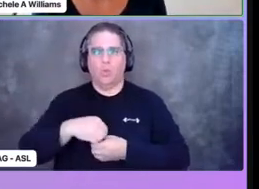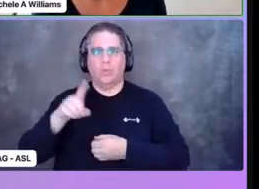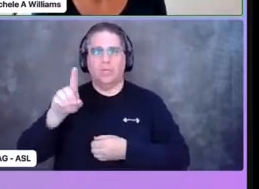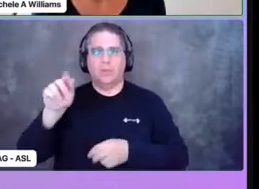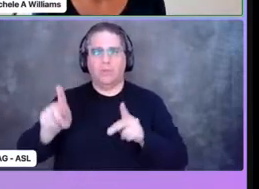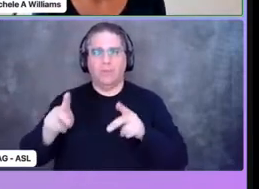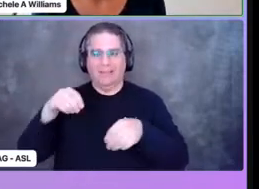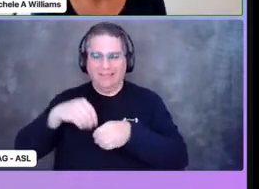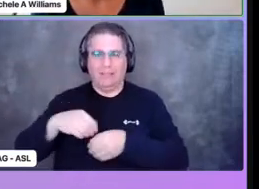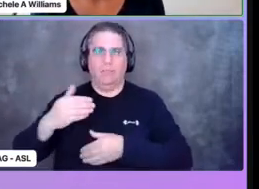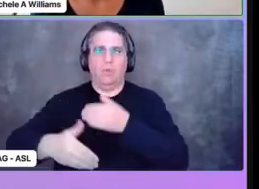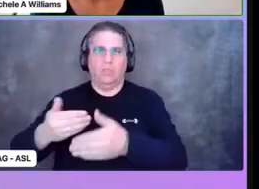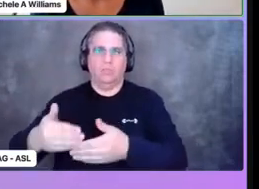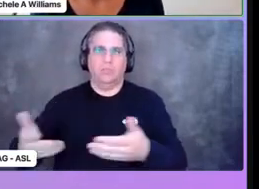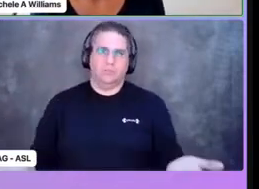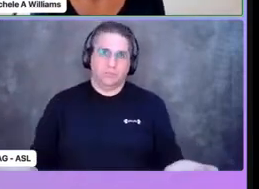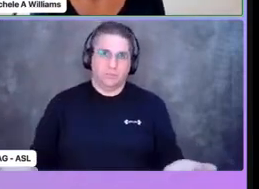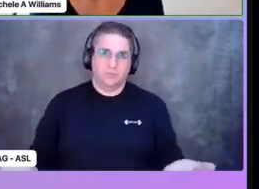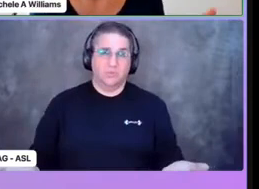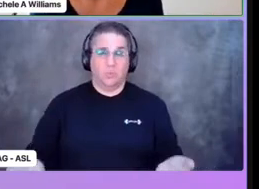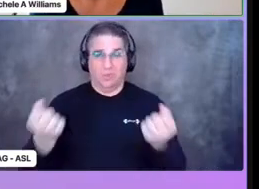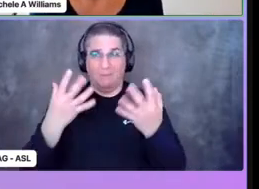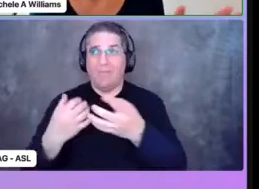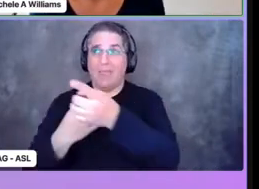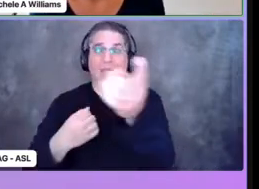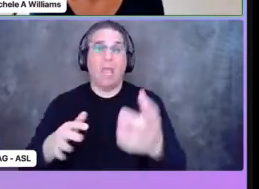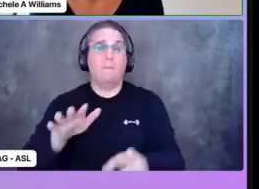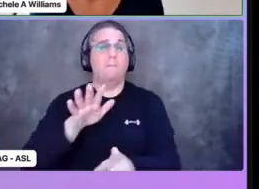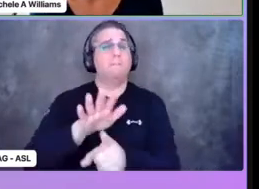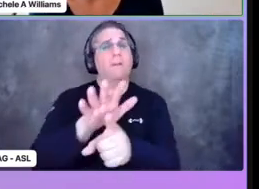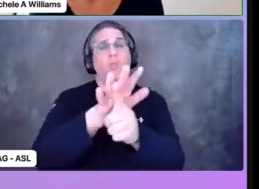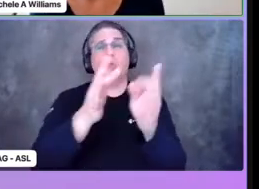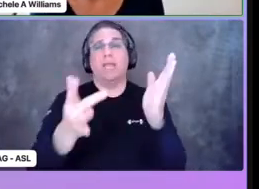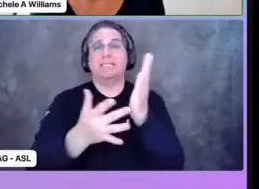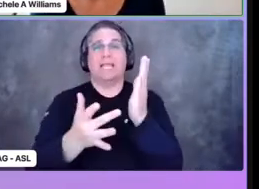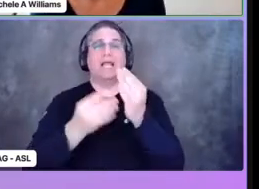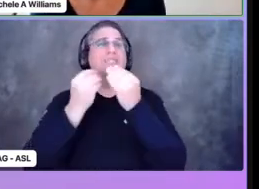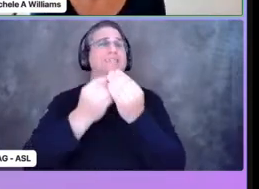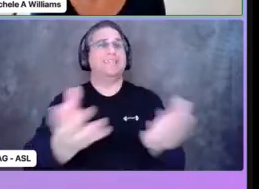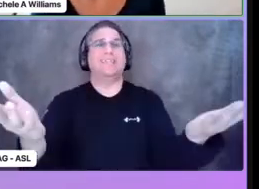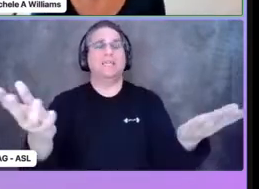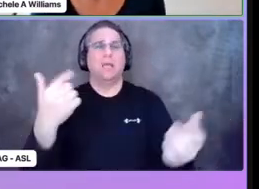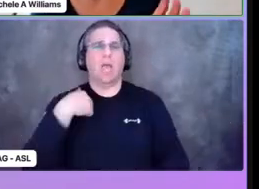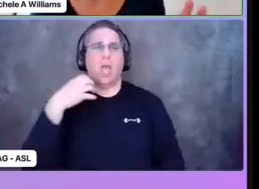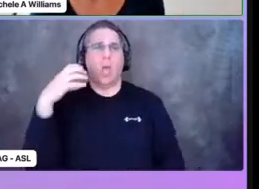consultation with disabled folks. And so they are a lot